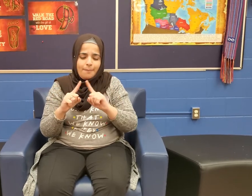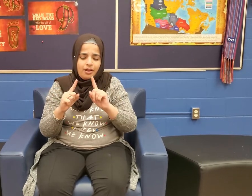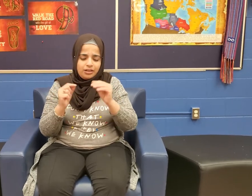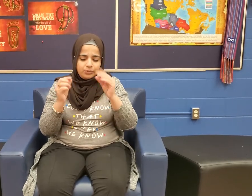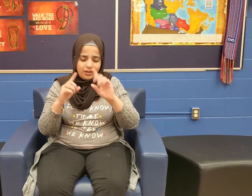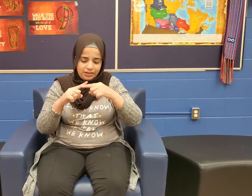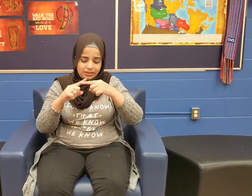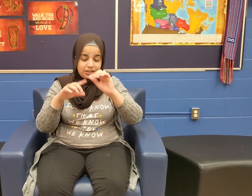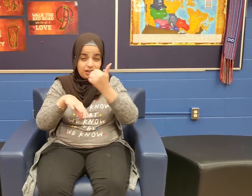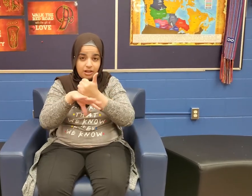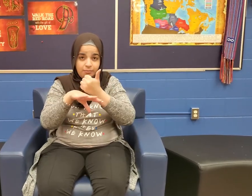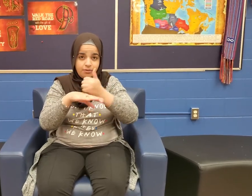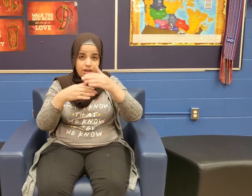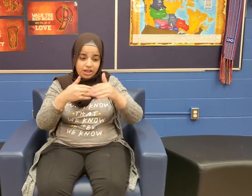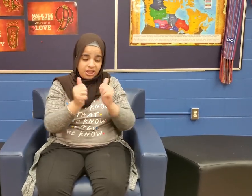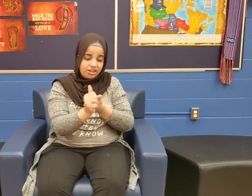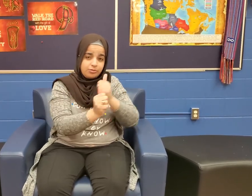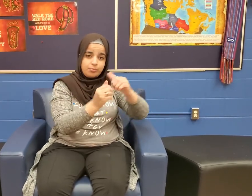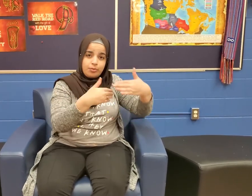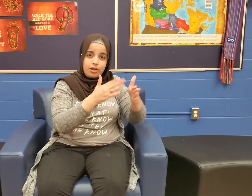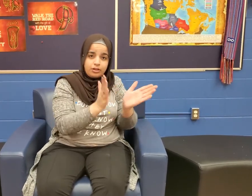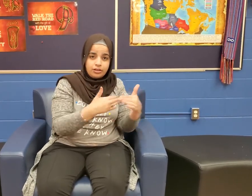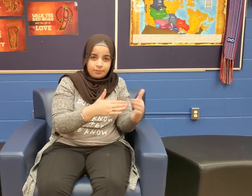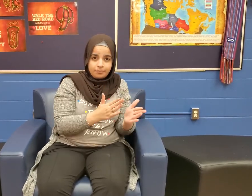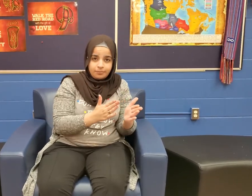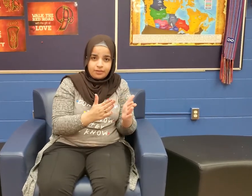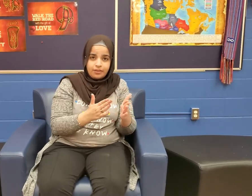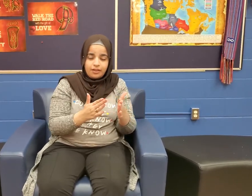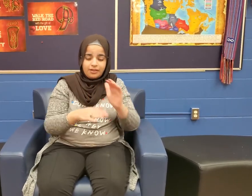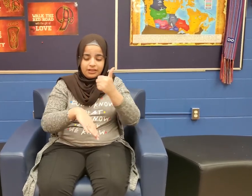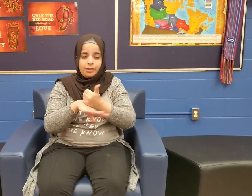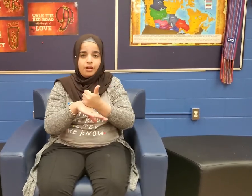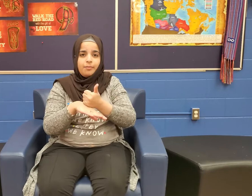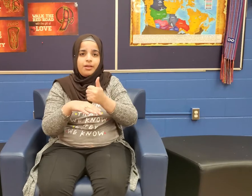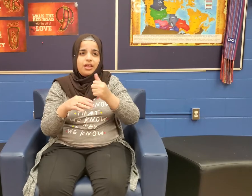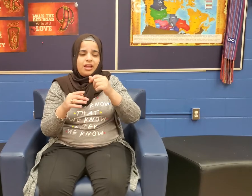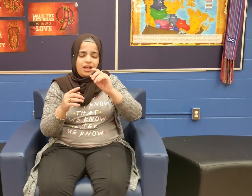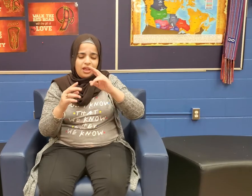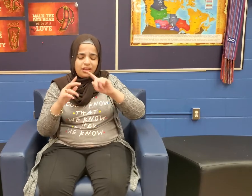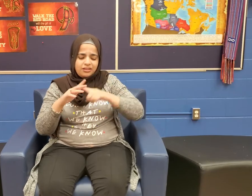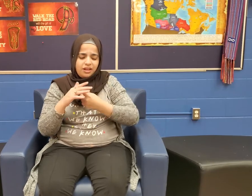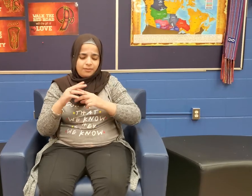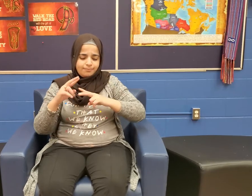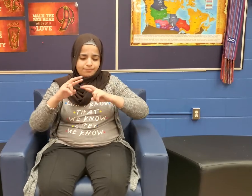When my teacher set up each box, I started to